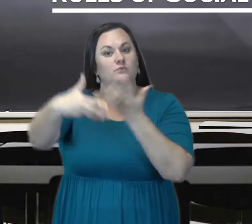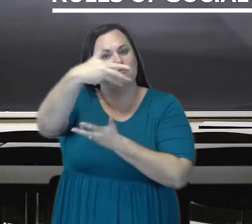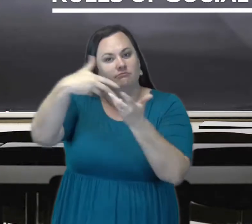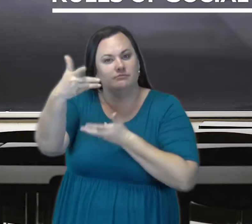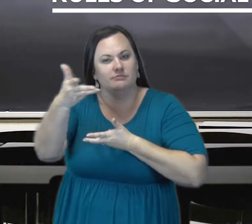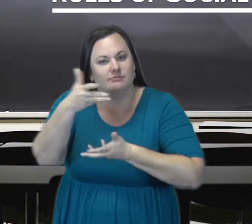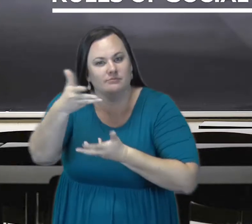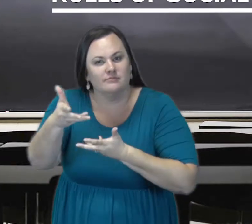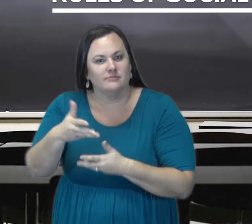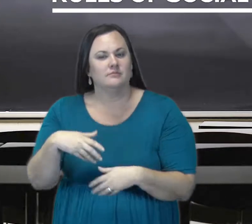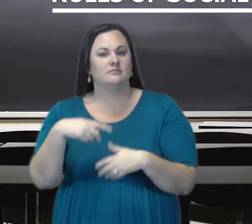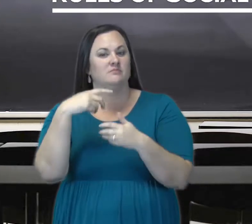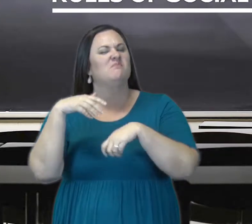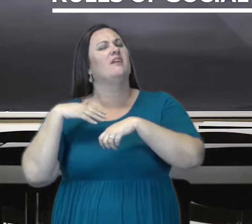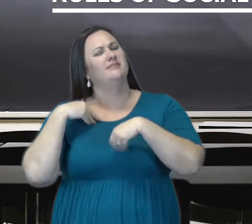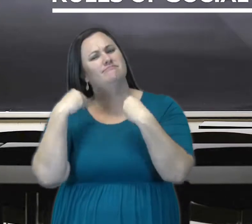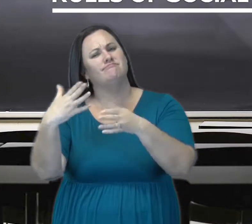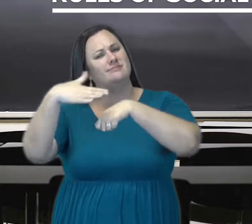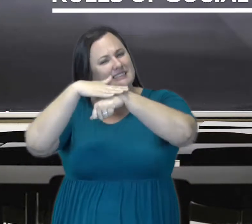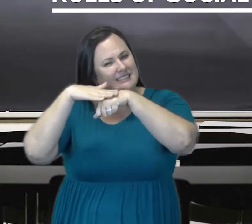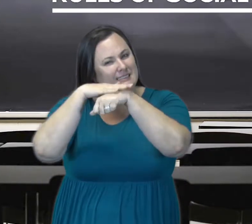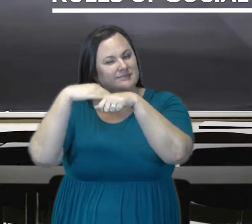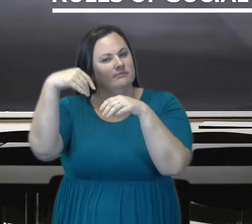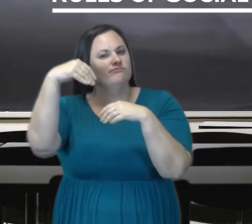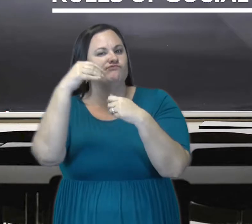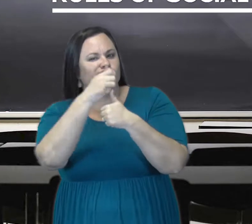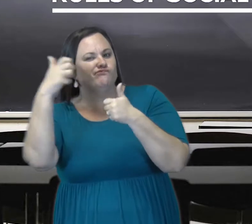When it comes to the rules of social interaction, I'm just going to give some